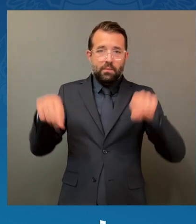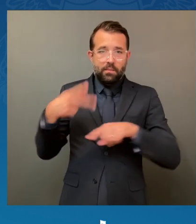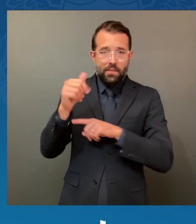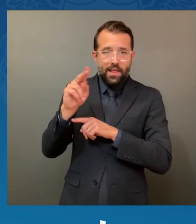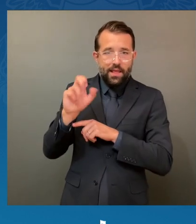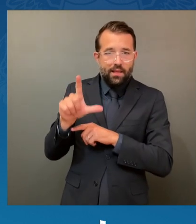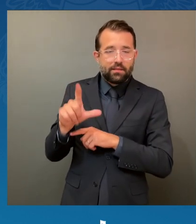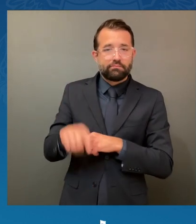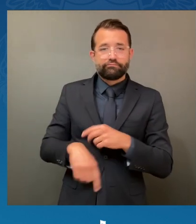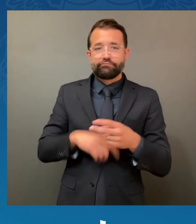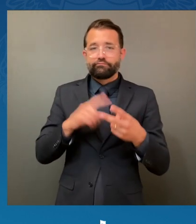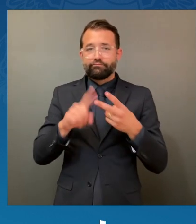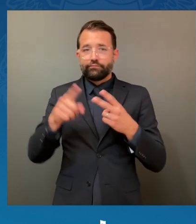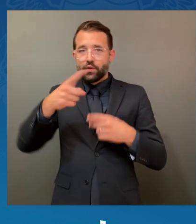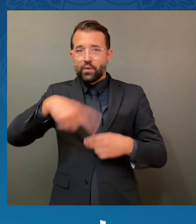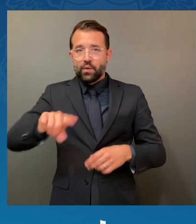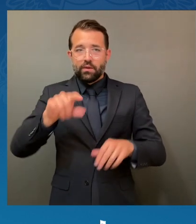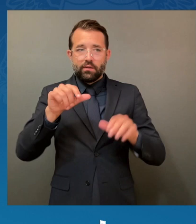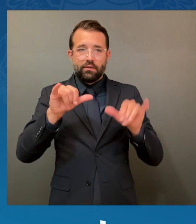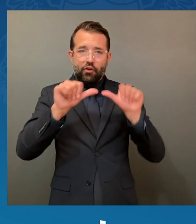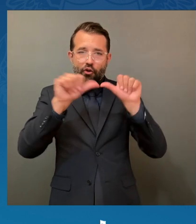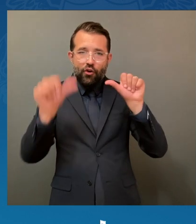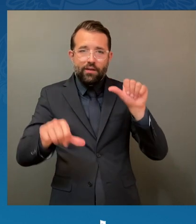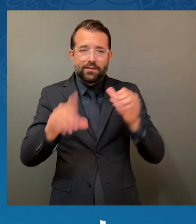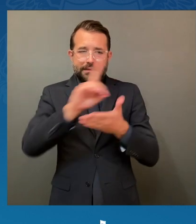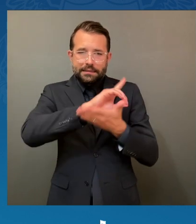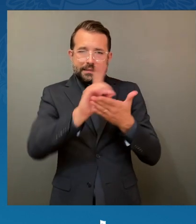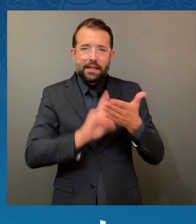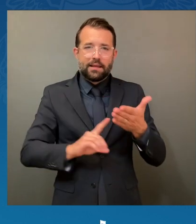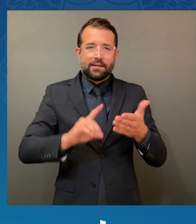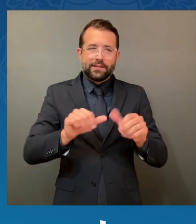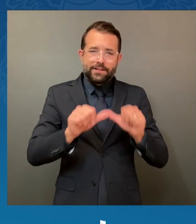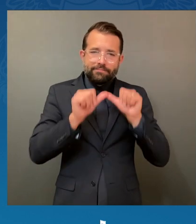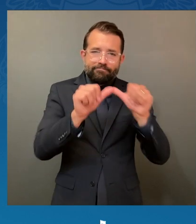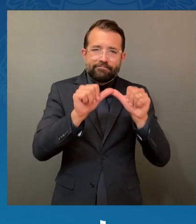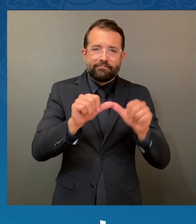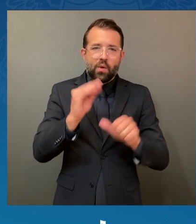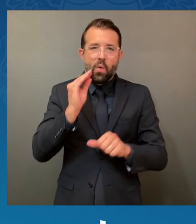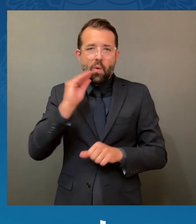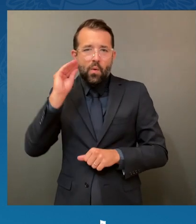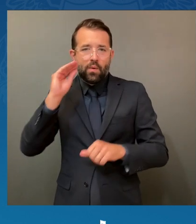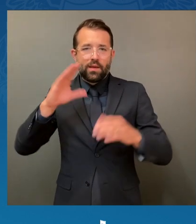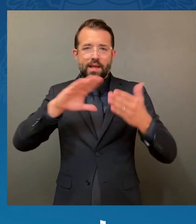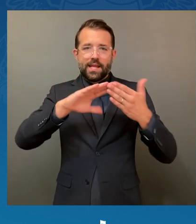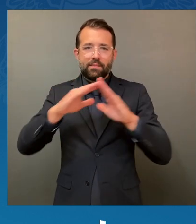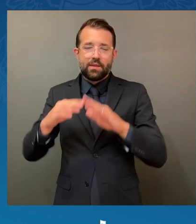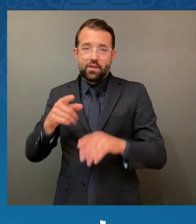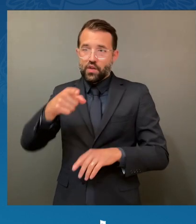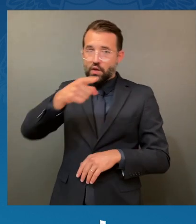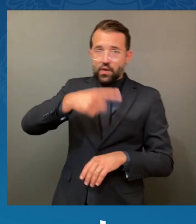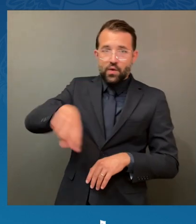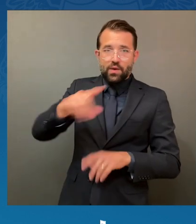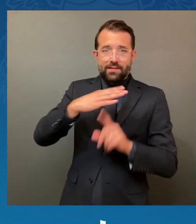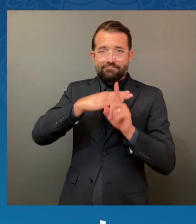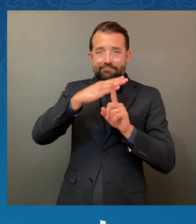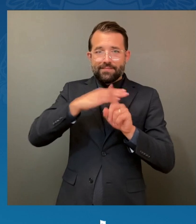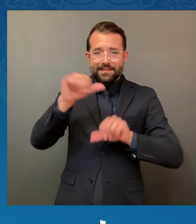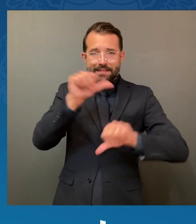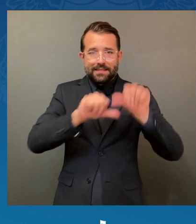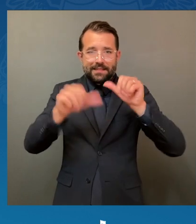homes and communities. You are climate scientists modeling the impact of rising seas